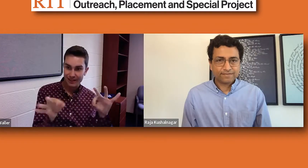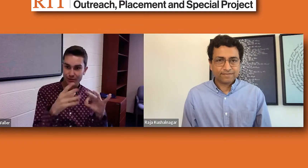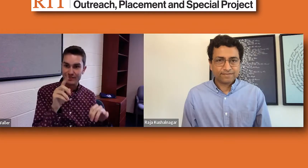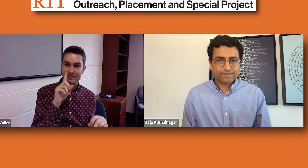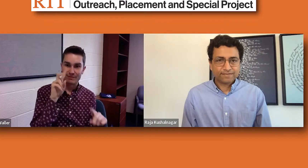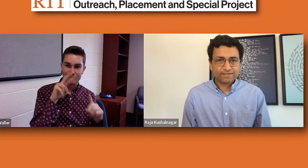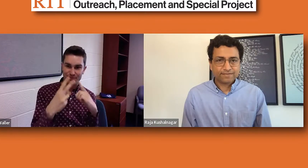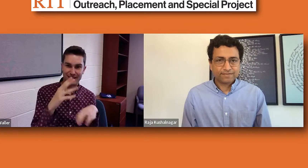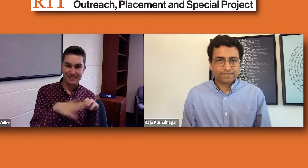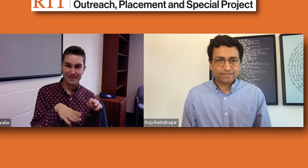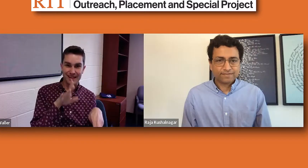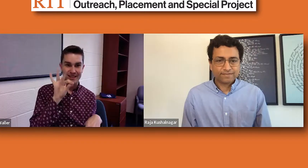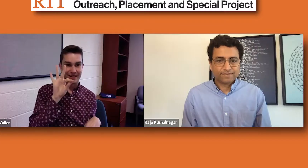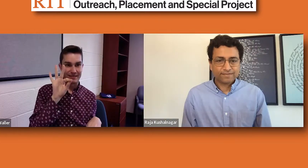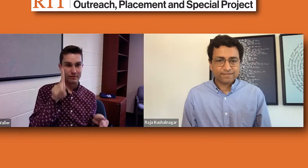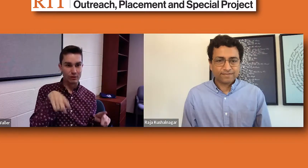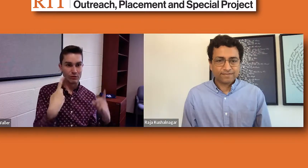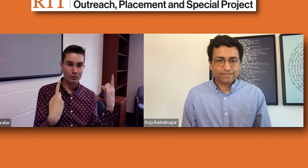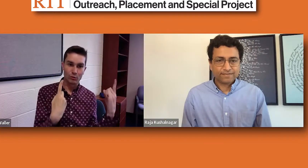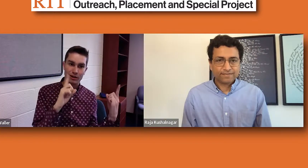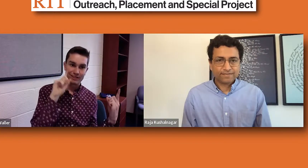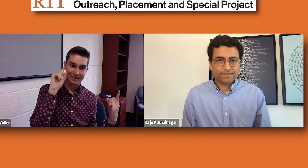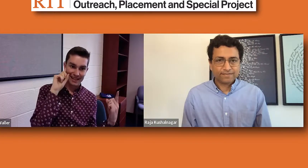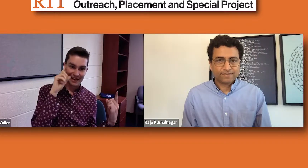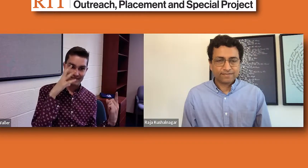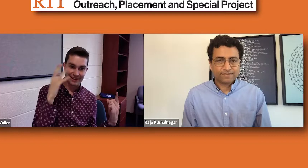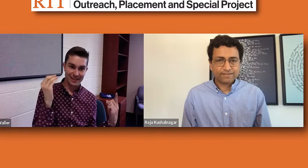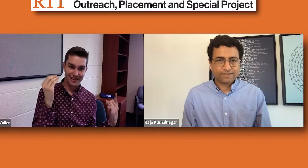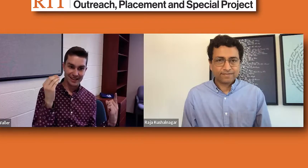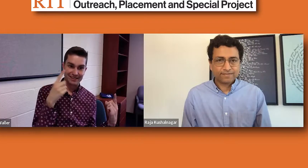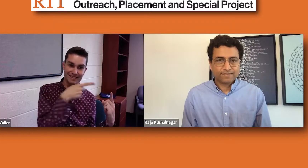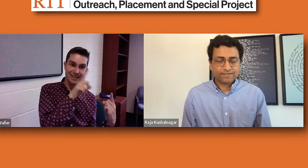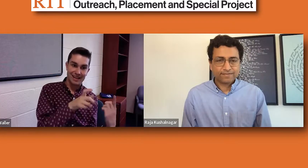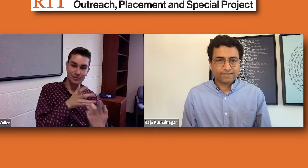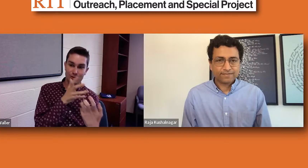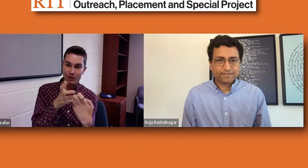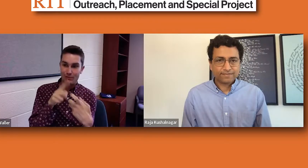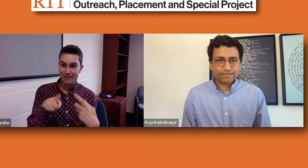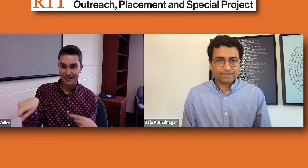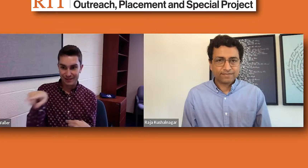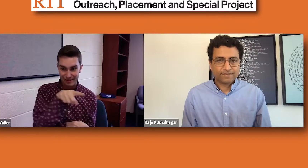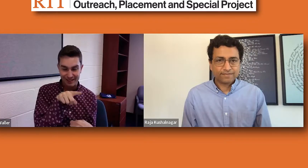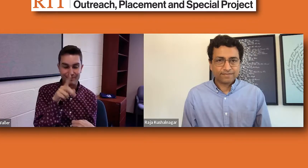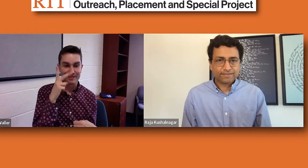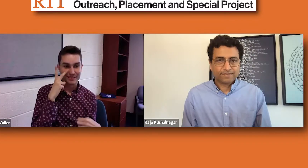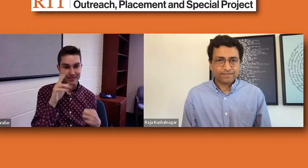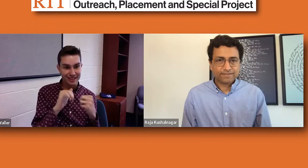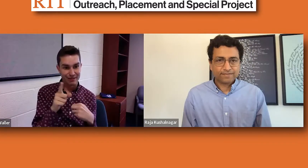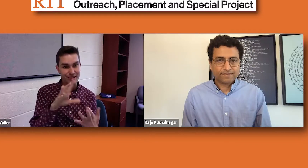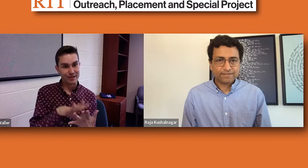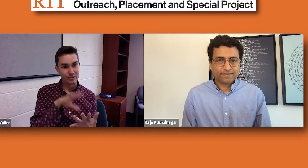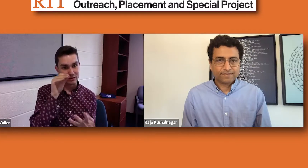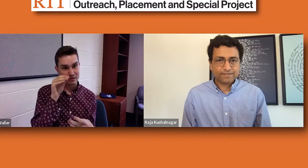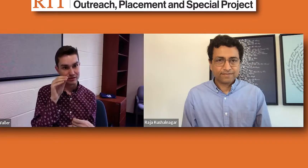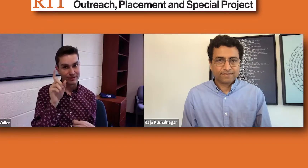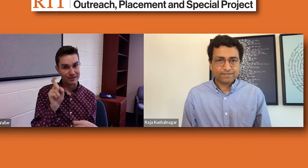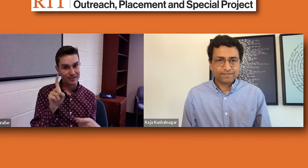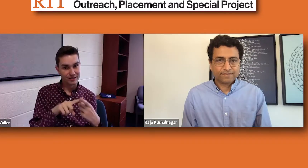And I think that they were able to learn a lot more about sign language. And I think that if it were more lopsided, it would have been harder.